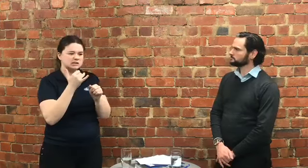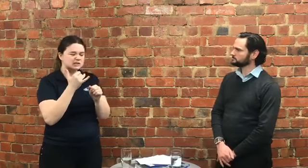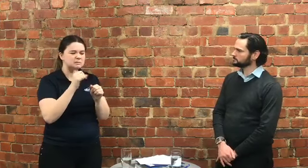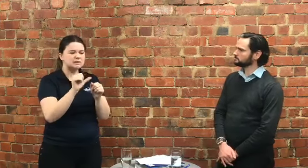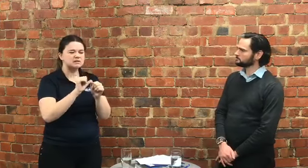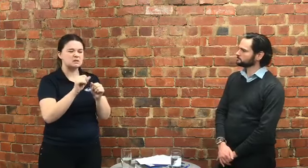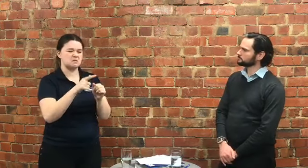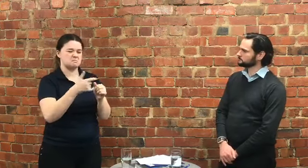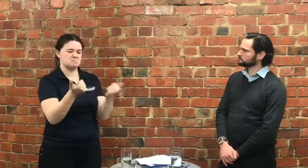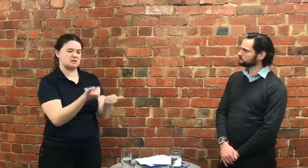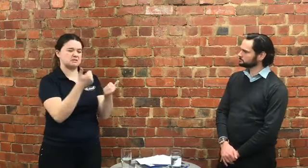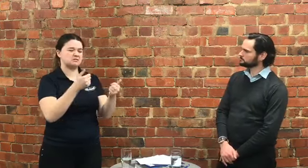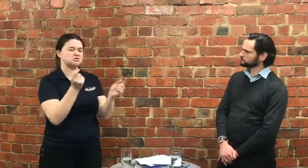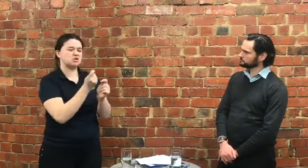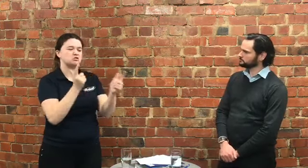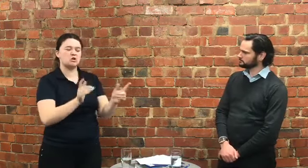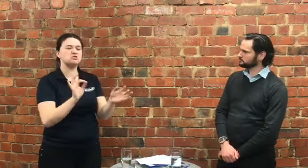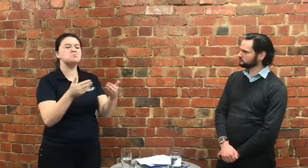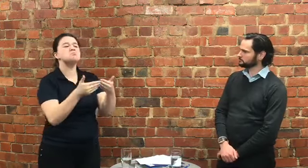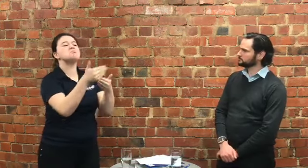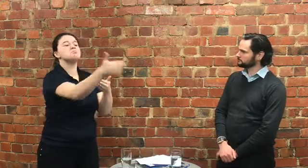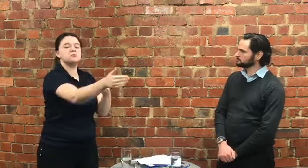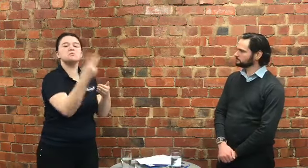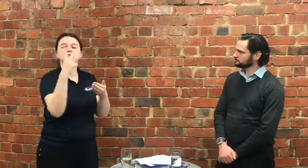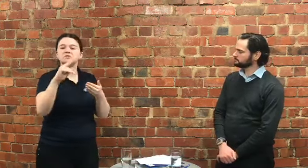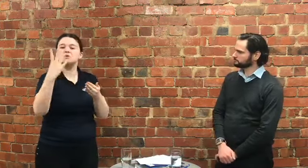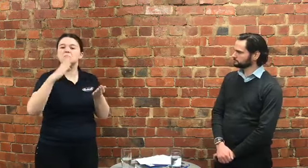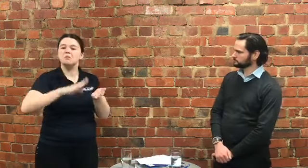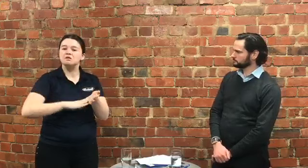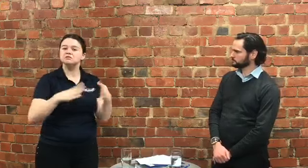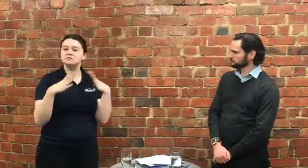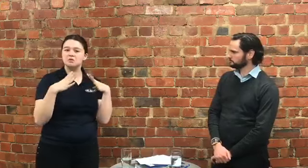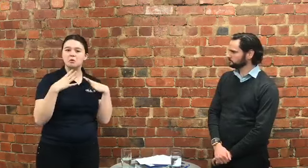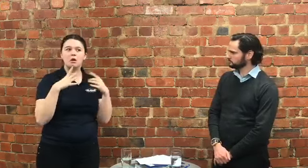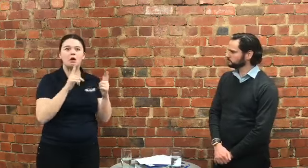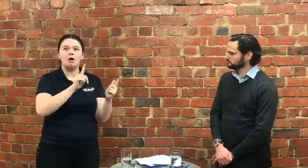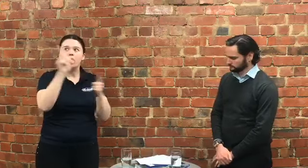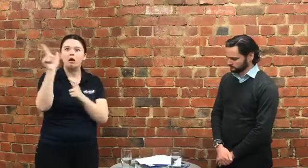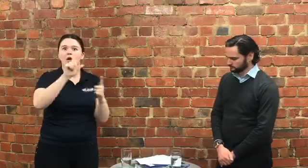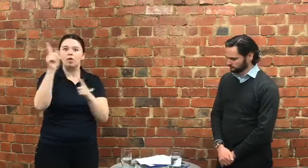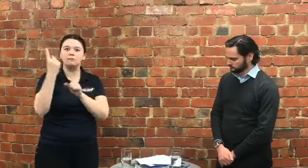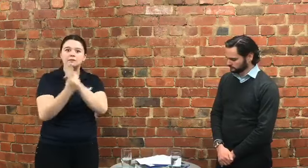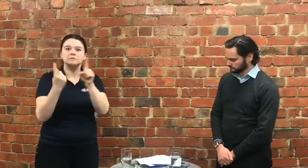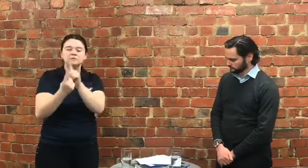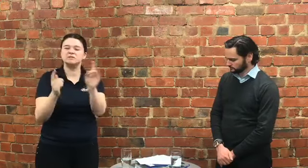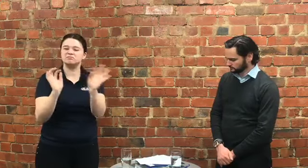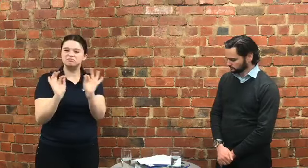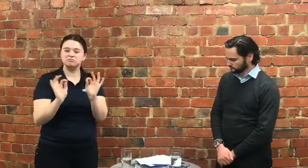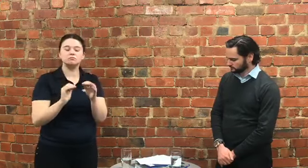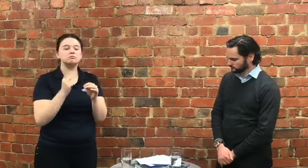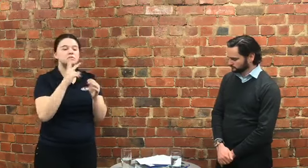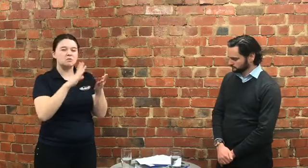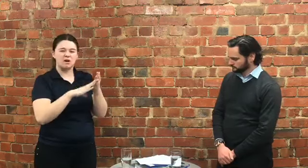At that point you can maybe then decide that you actually don't want a review in 12 months, actually, you want it every six months.